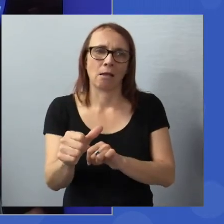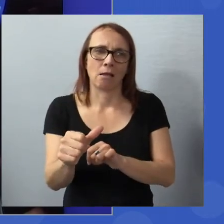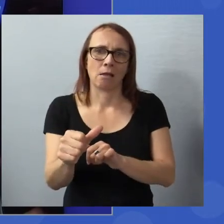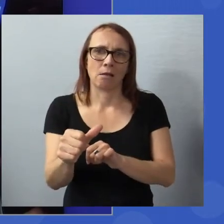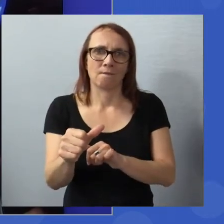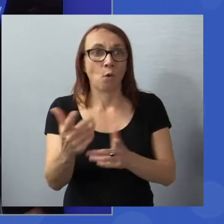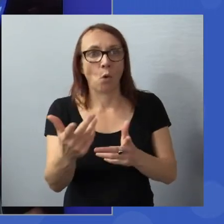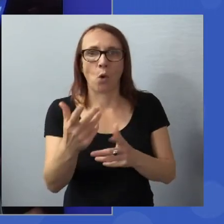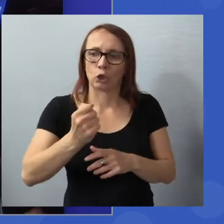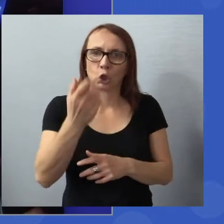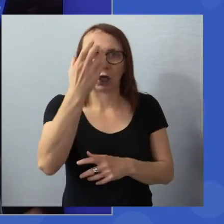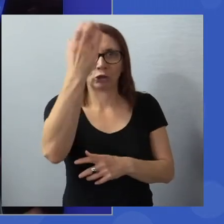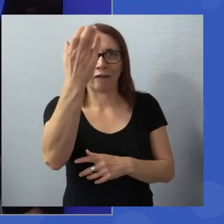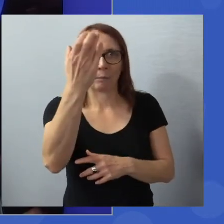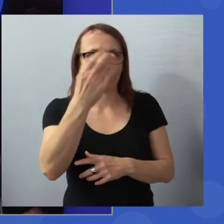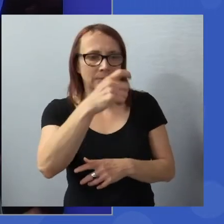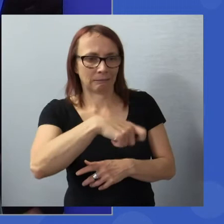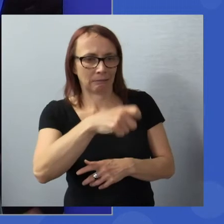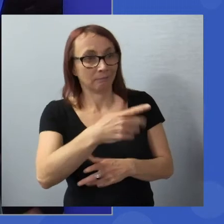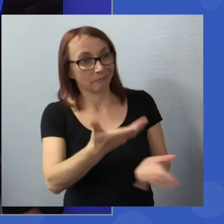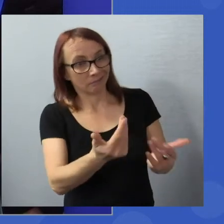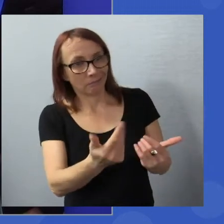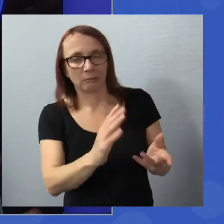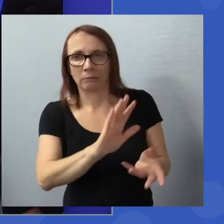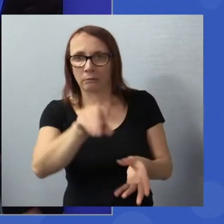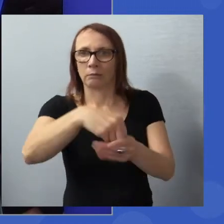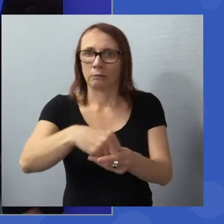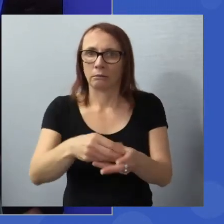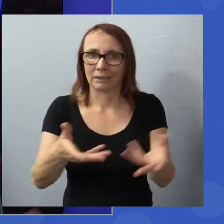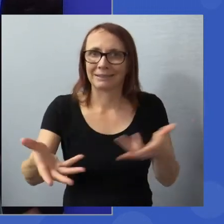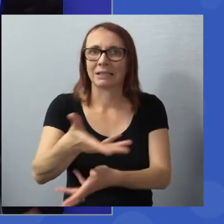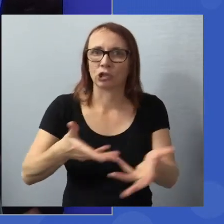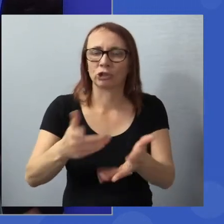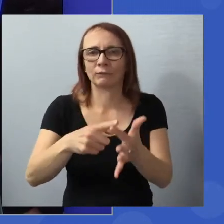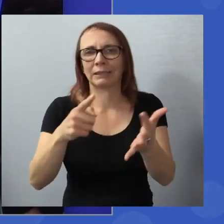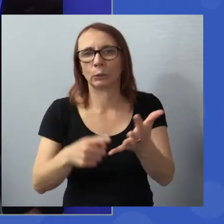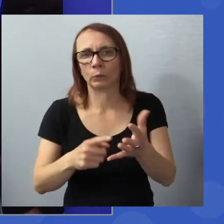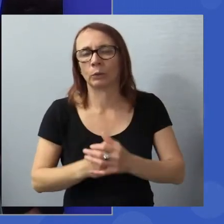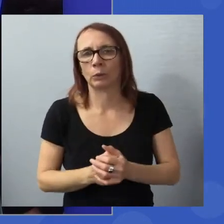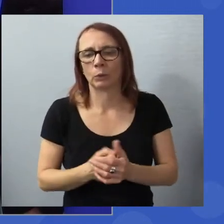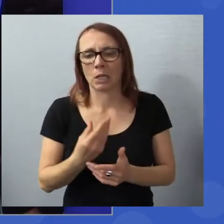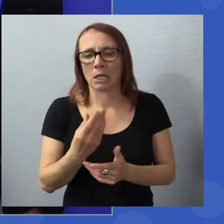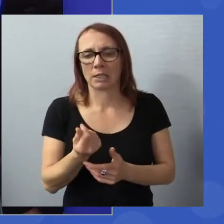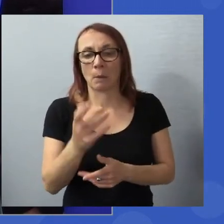access to discussions that take place and and in the European Union news towns some departments are very very good at it